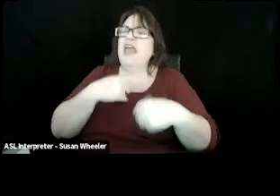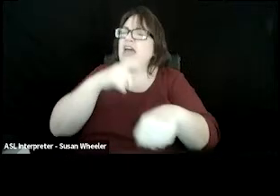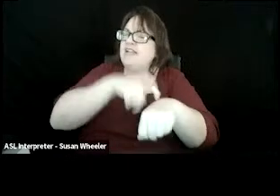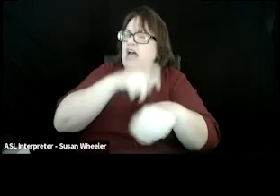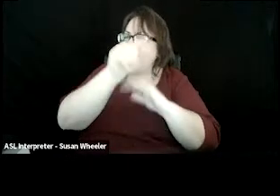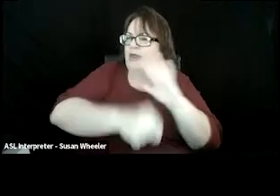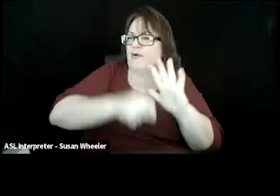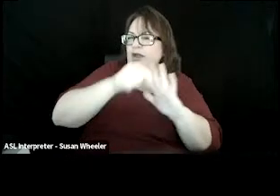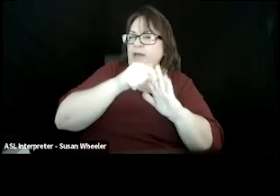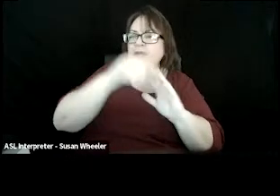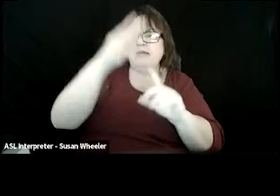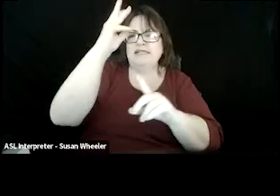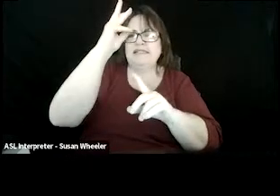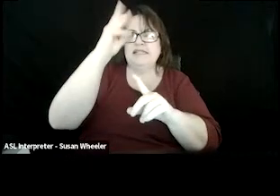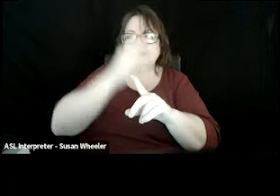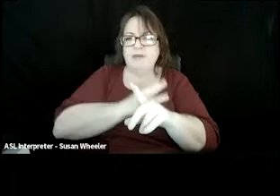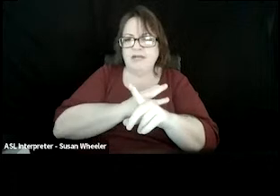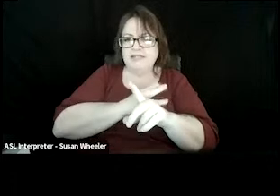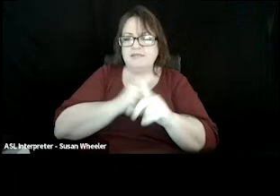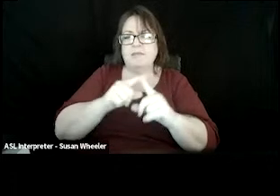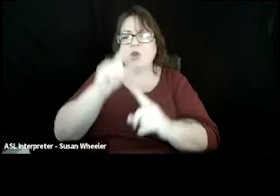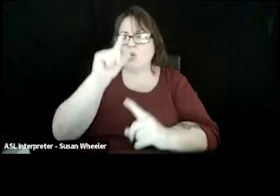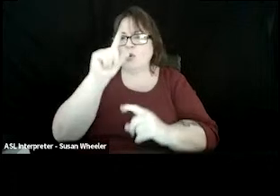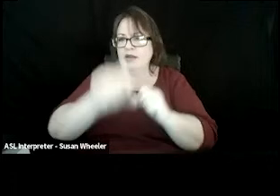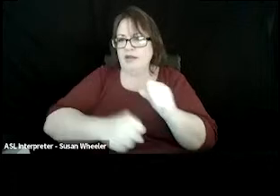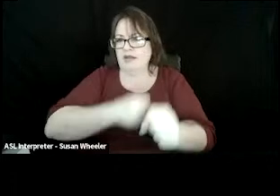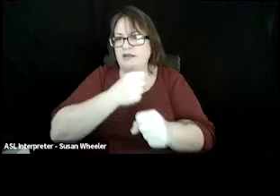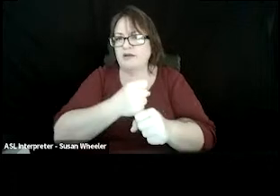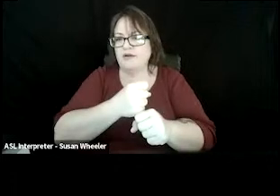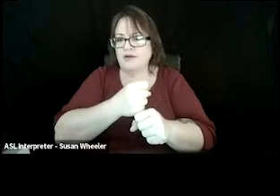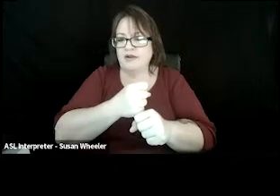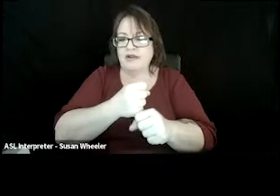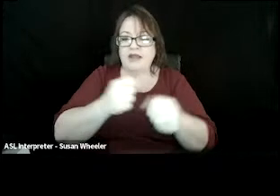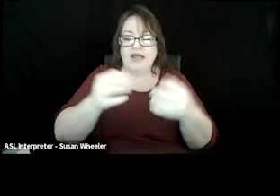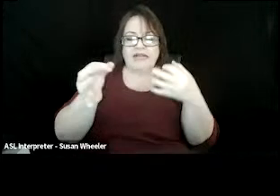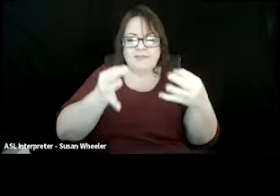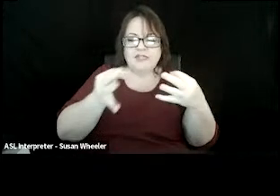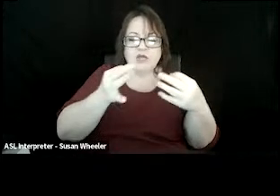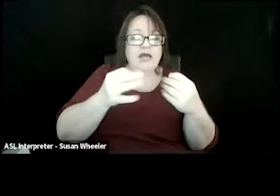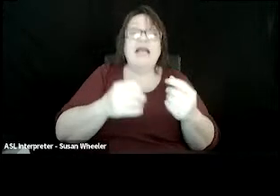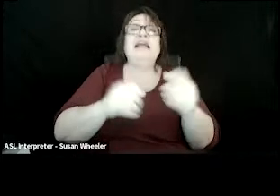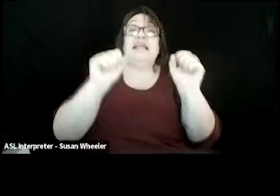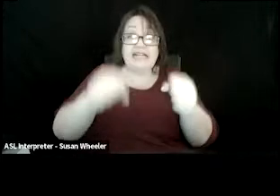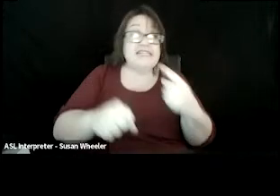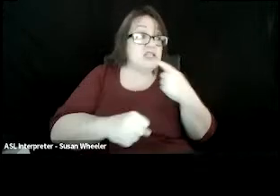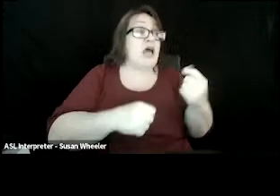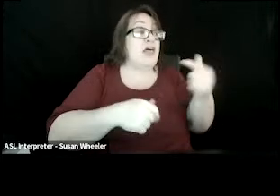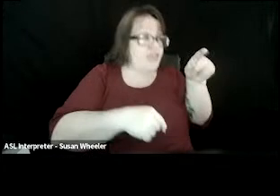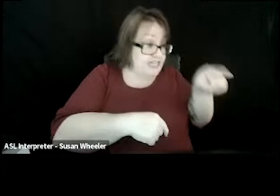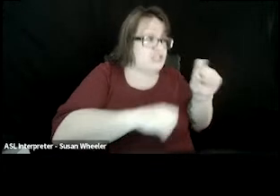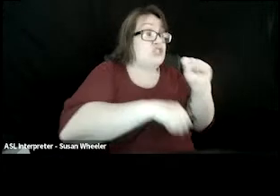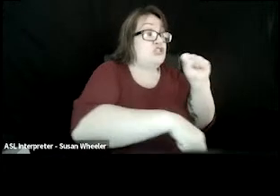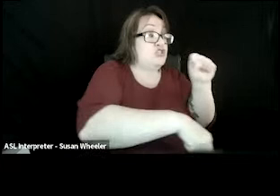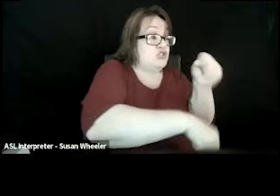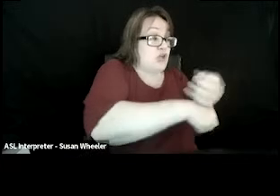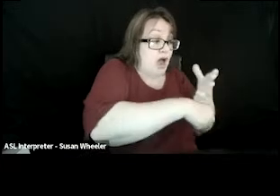it could be six months, it could be one year, and it could define the kinds of jobs you can take, but that's a non-compete clause,